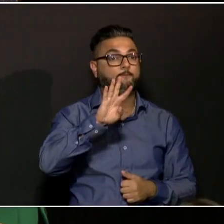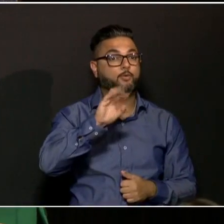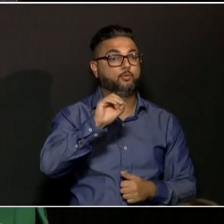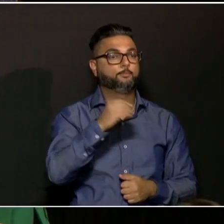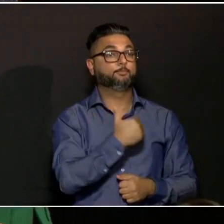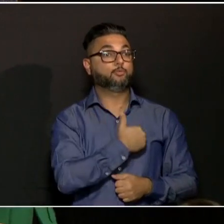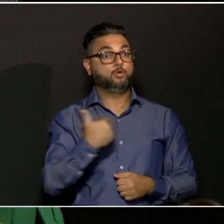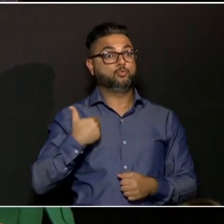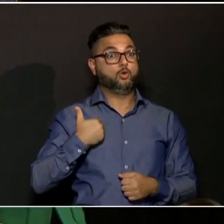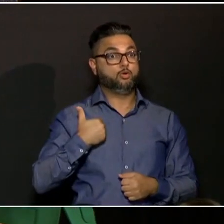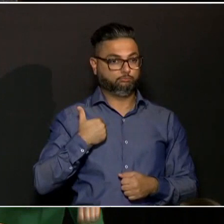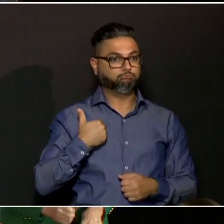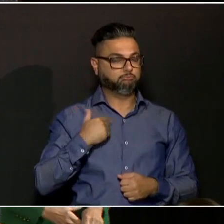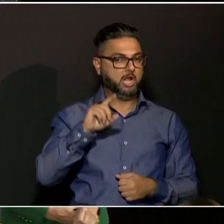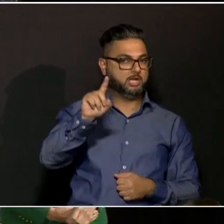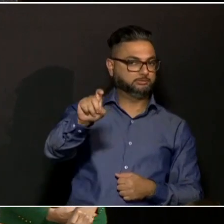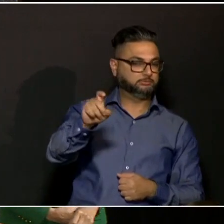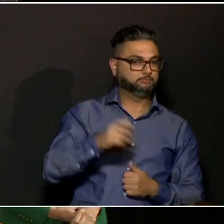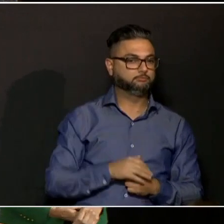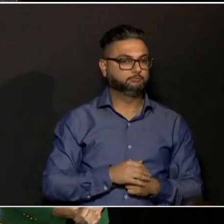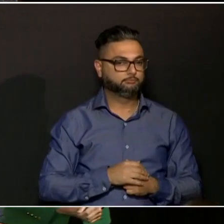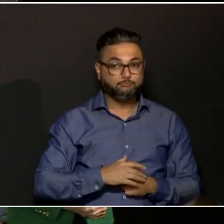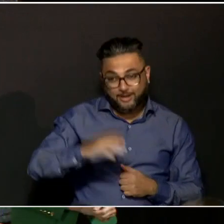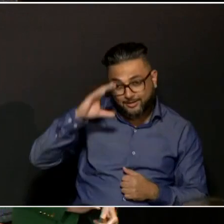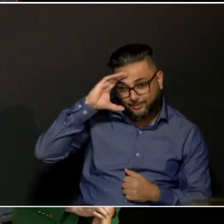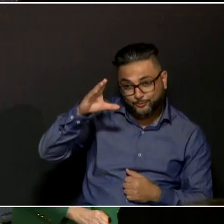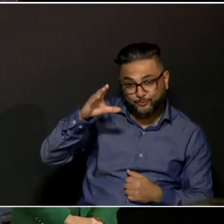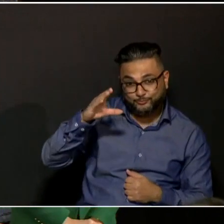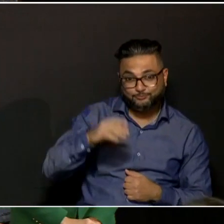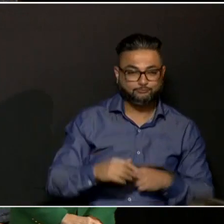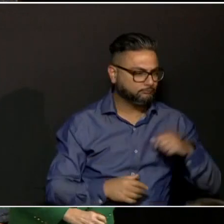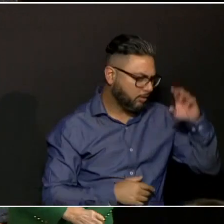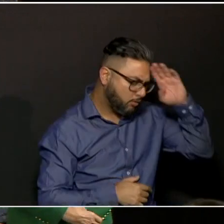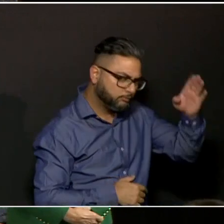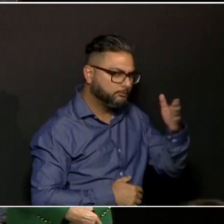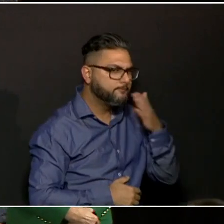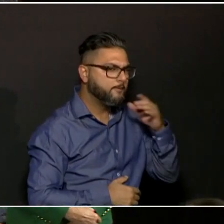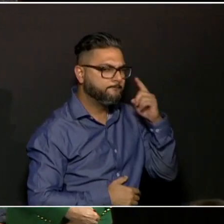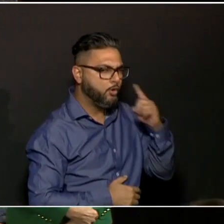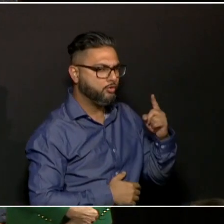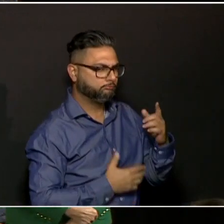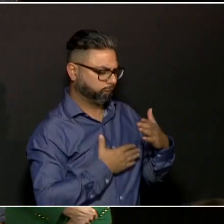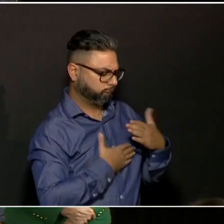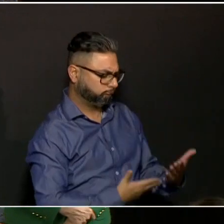At 640 Toronto. Jason. Hi Premier